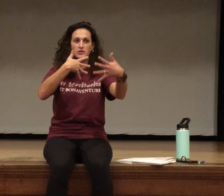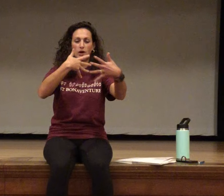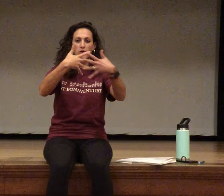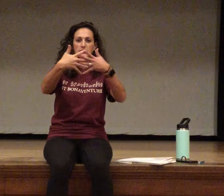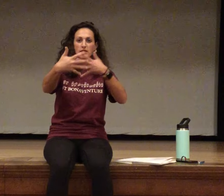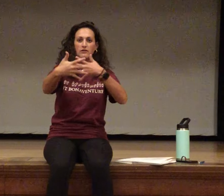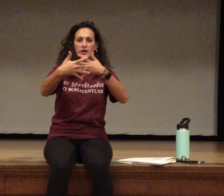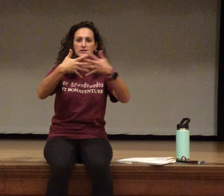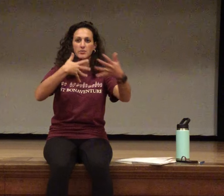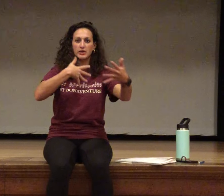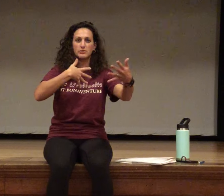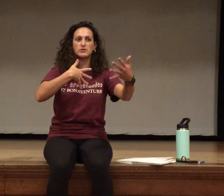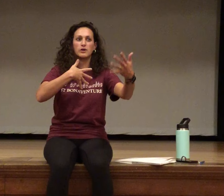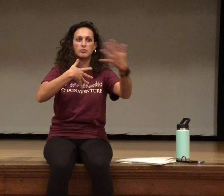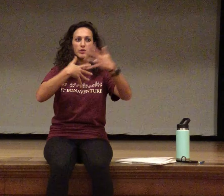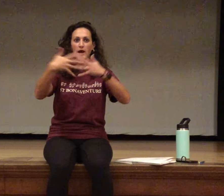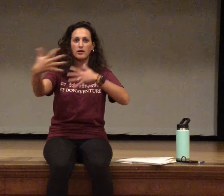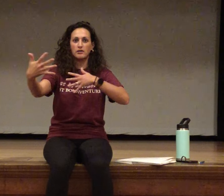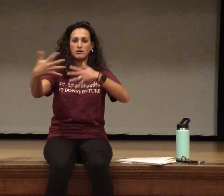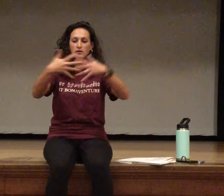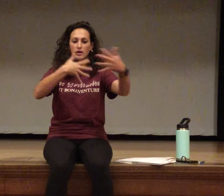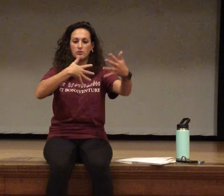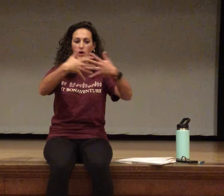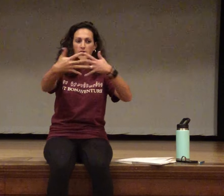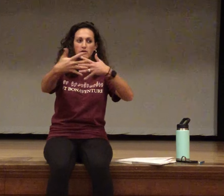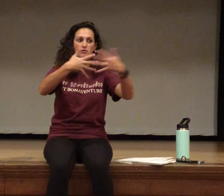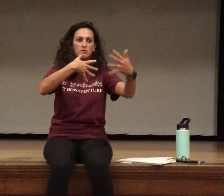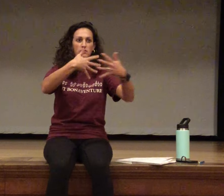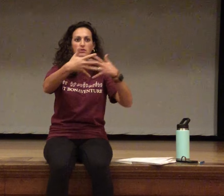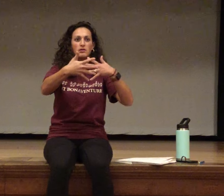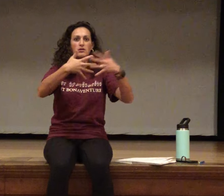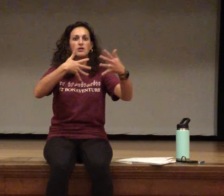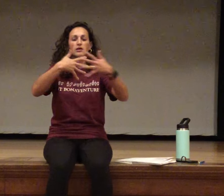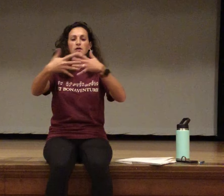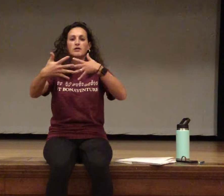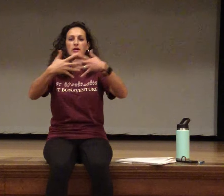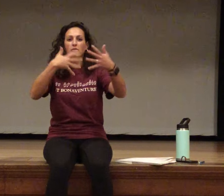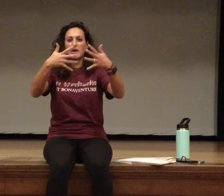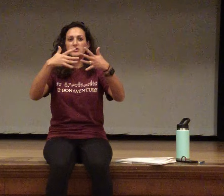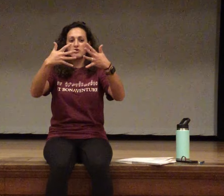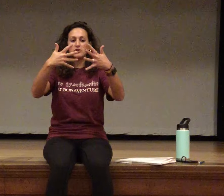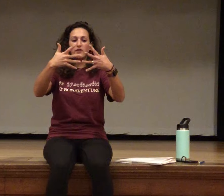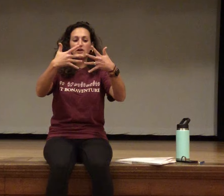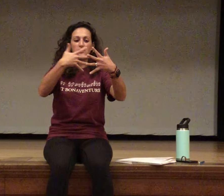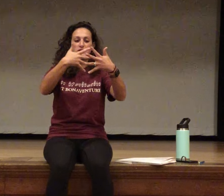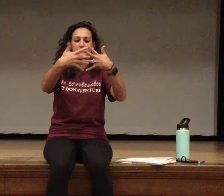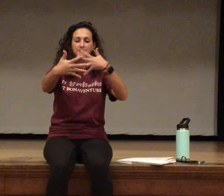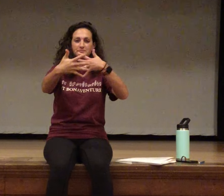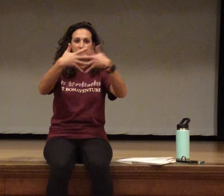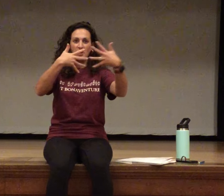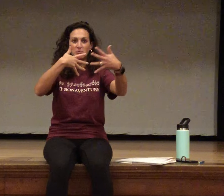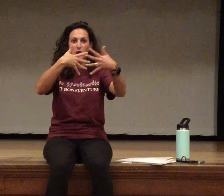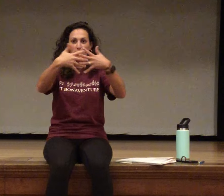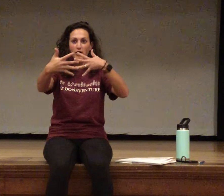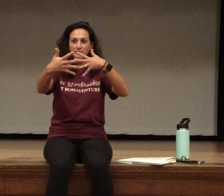so I always think of it as a mix between black and white now make sure those fingers are spread apart